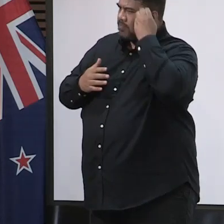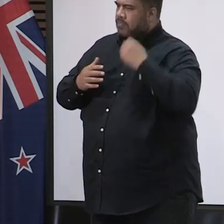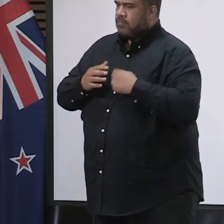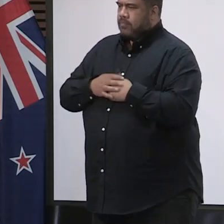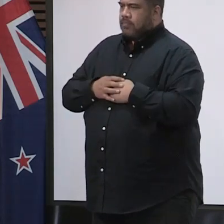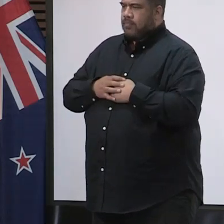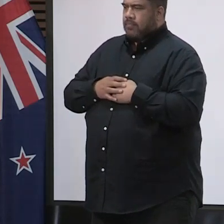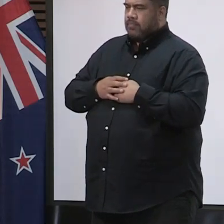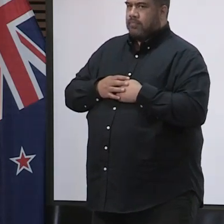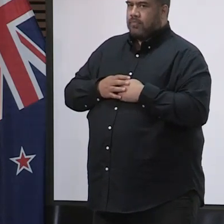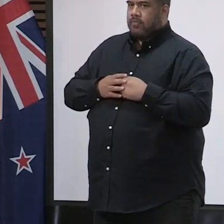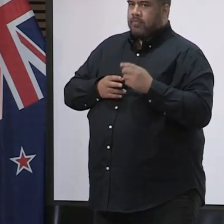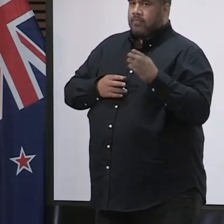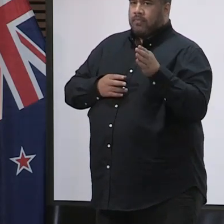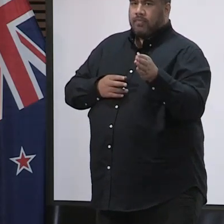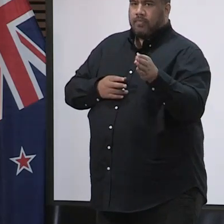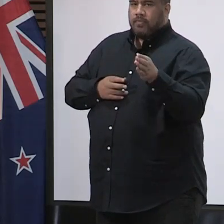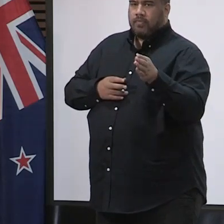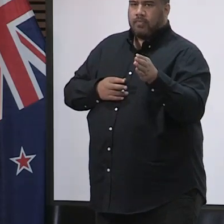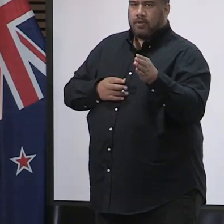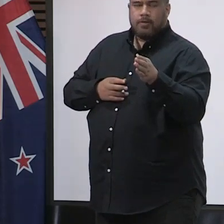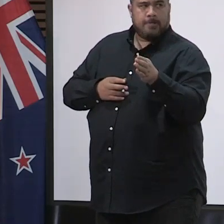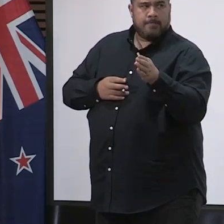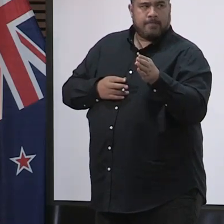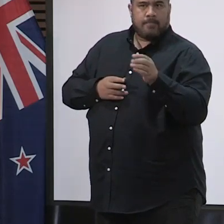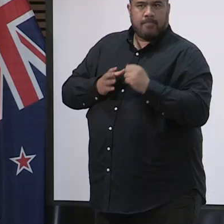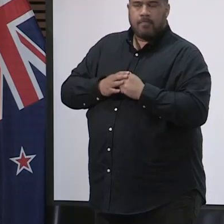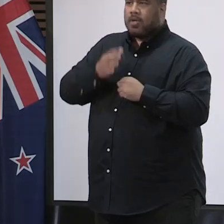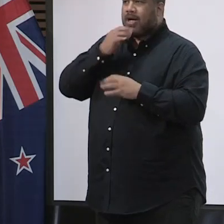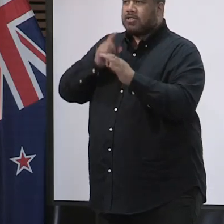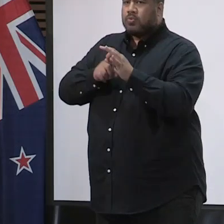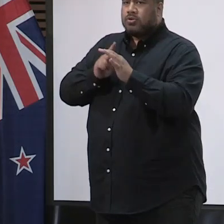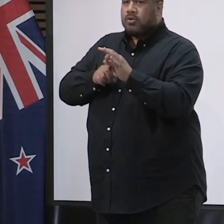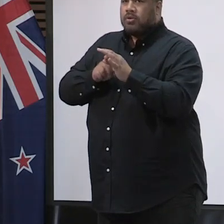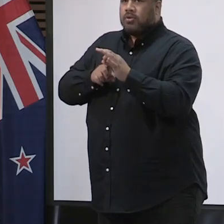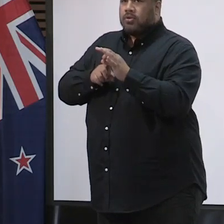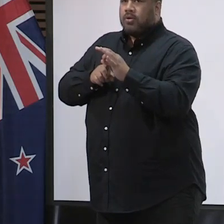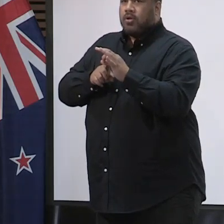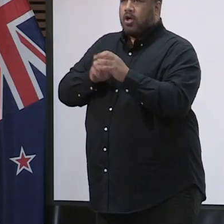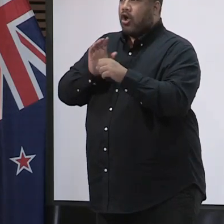mobile phones. Any conversations, has the